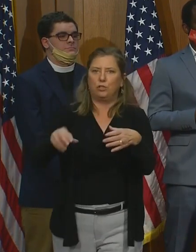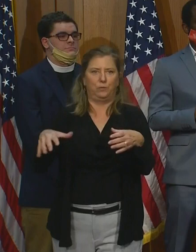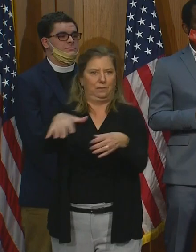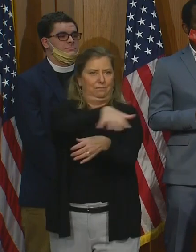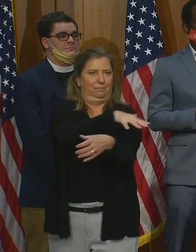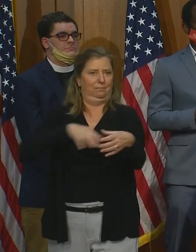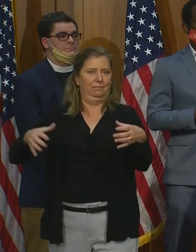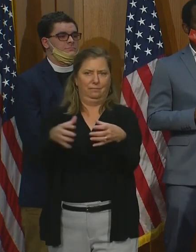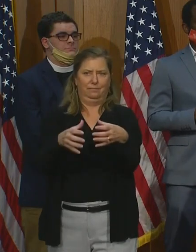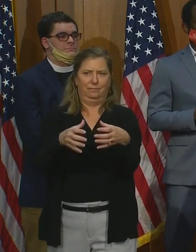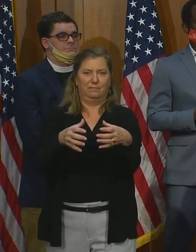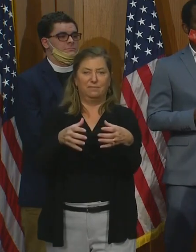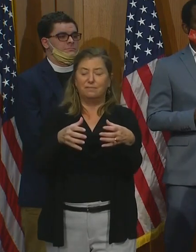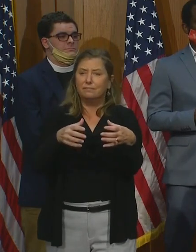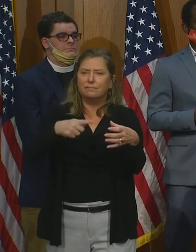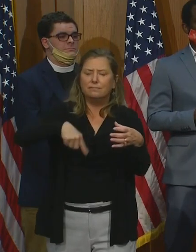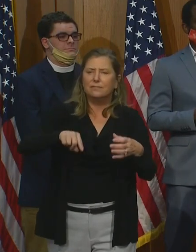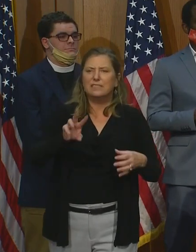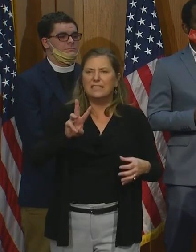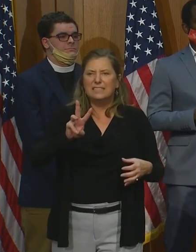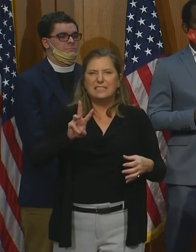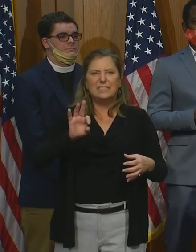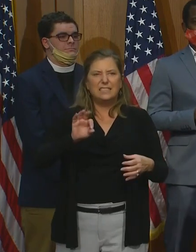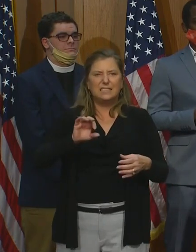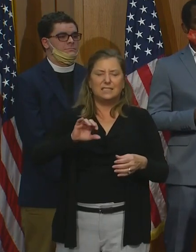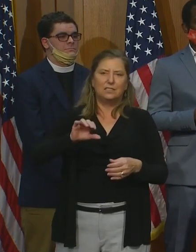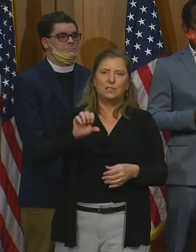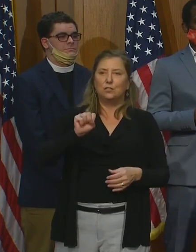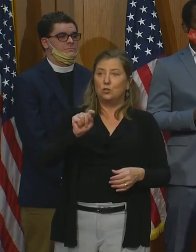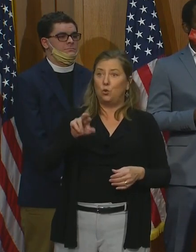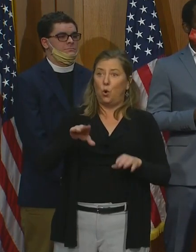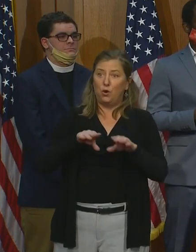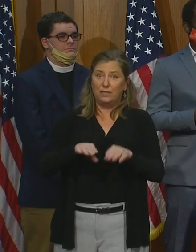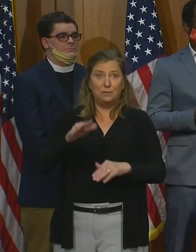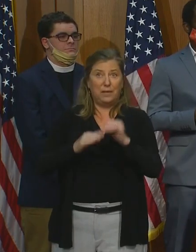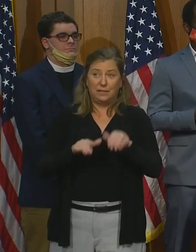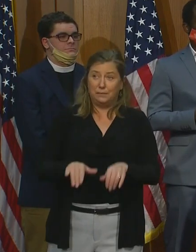SURROUNDED BY THE CITY OF